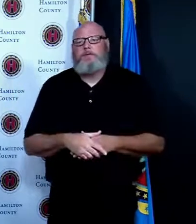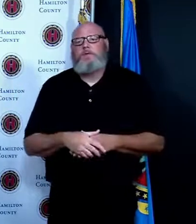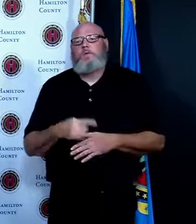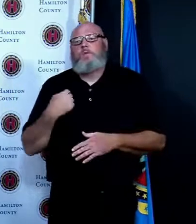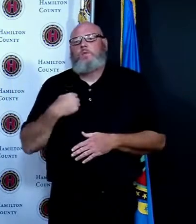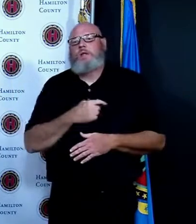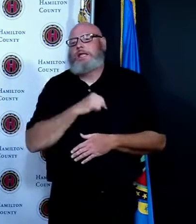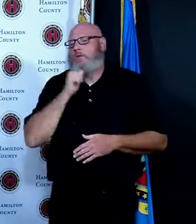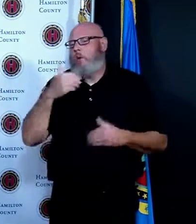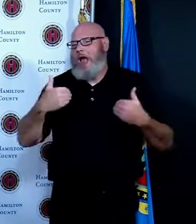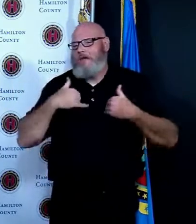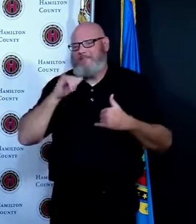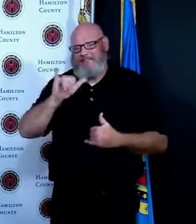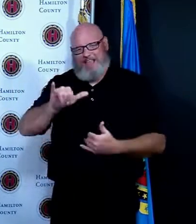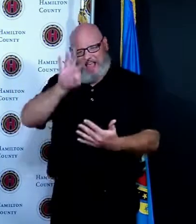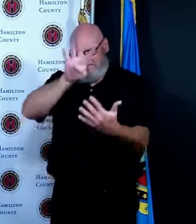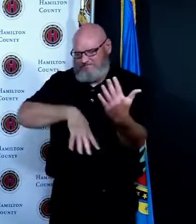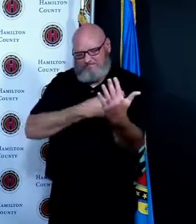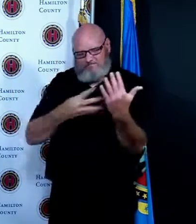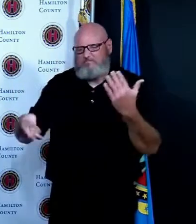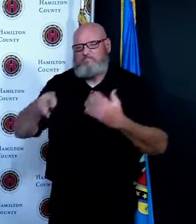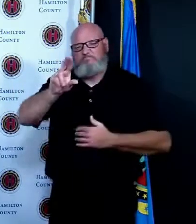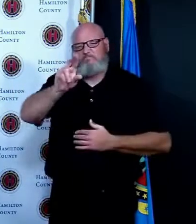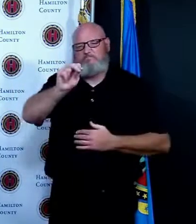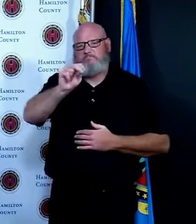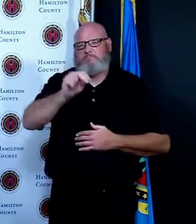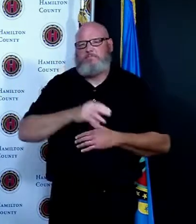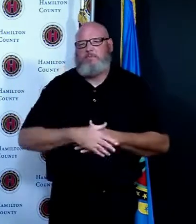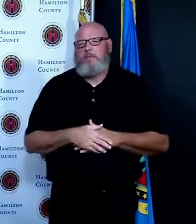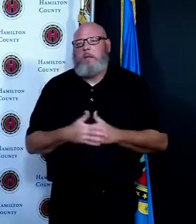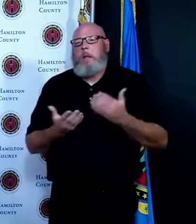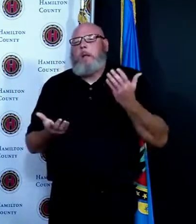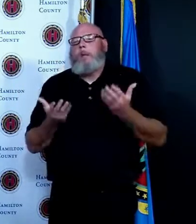recreate what the city has and try and keep it consistent so I'll have to look into that a little